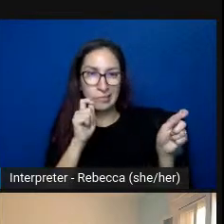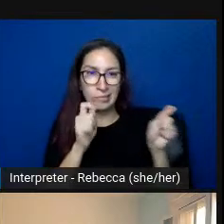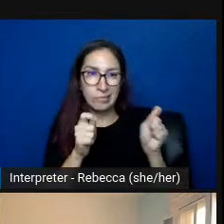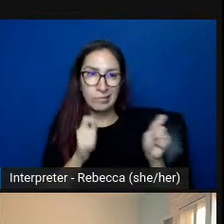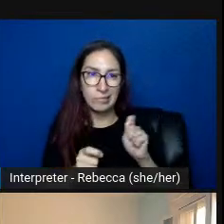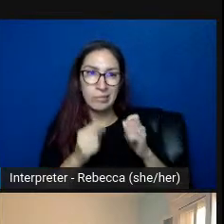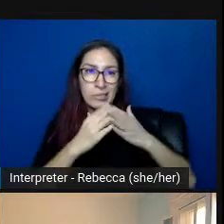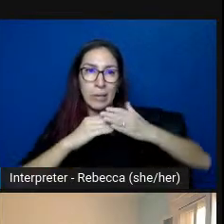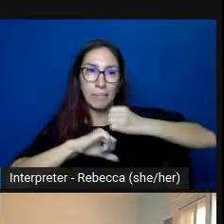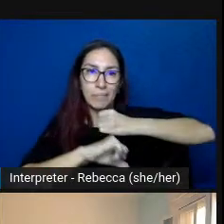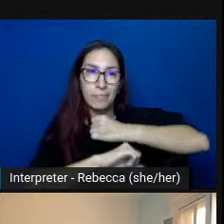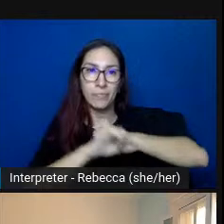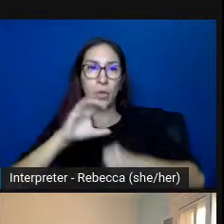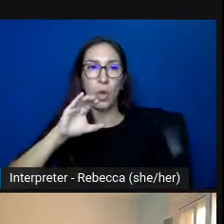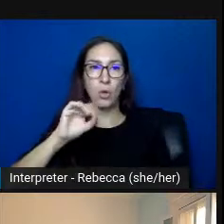stop doing open source and doing it